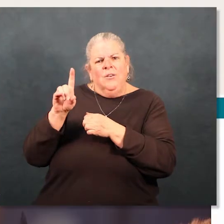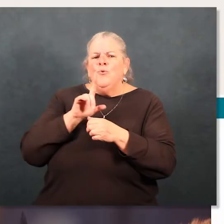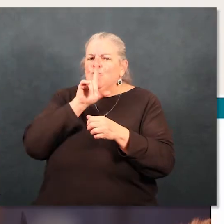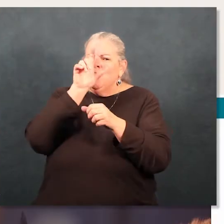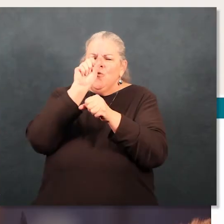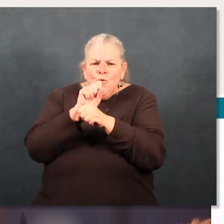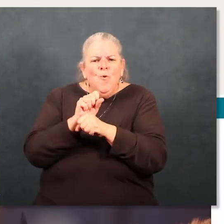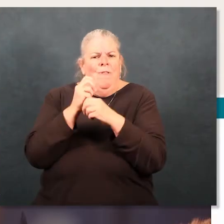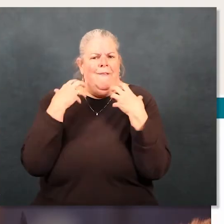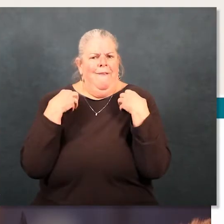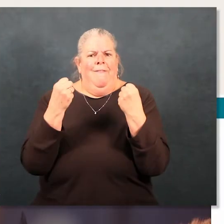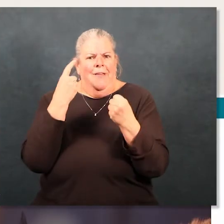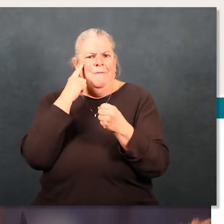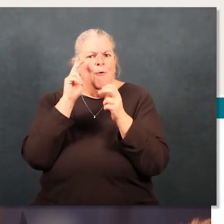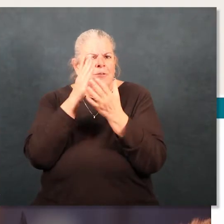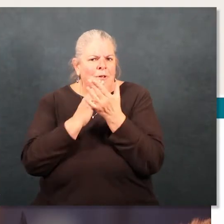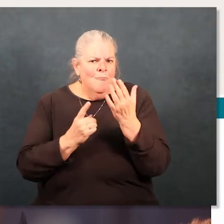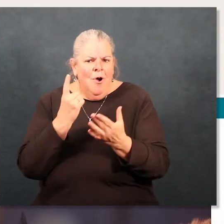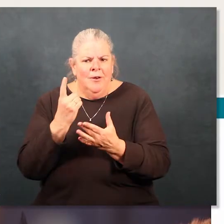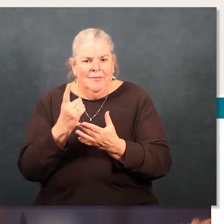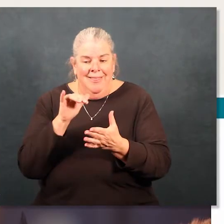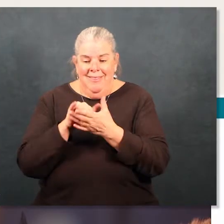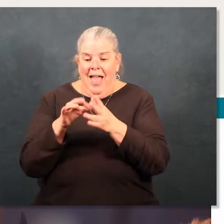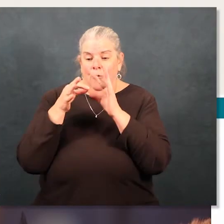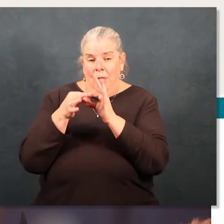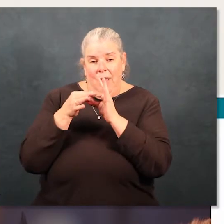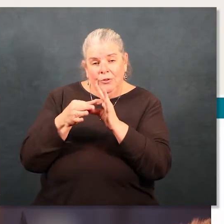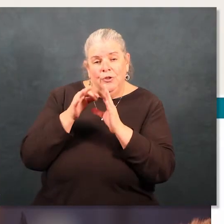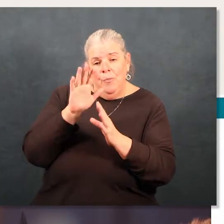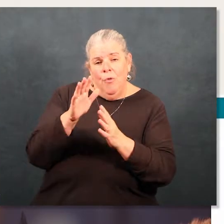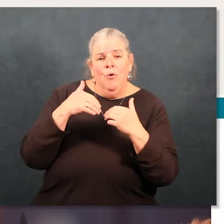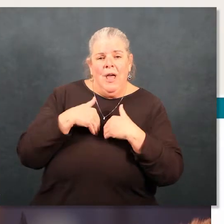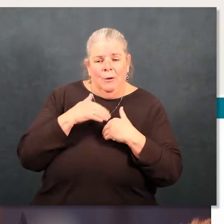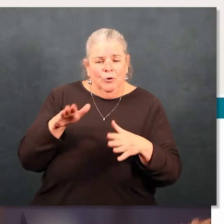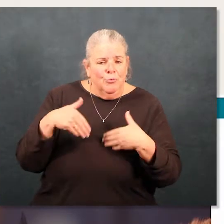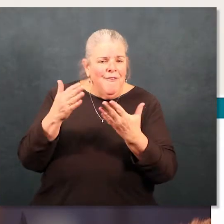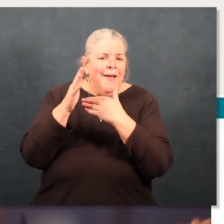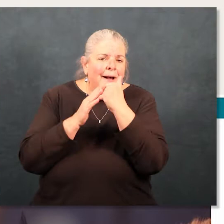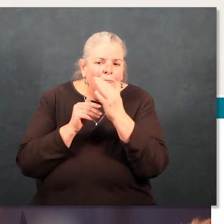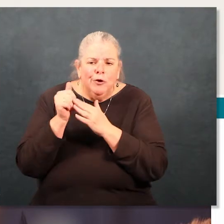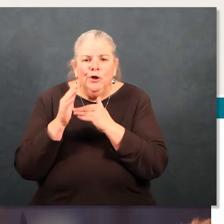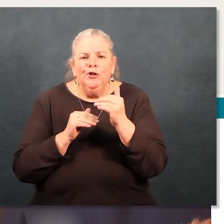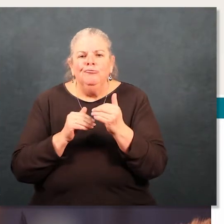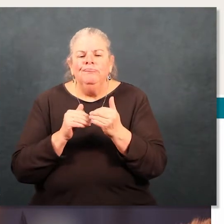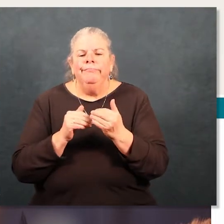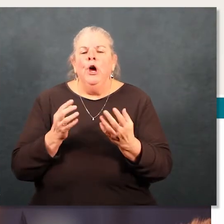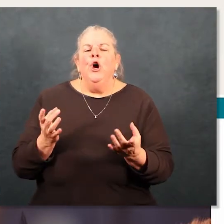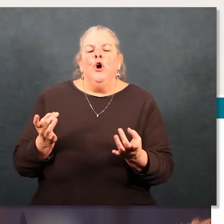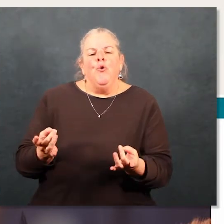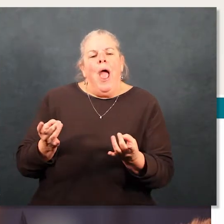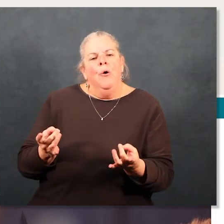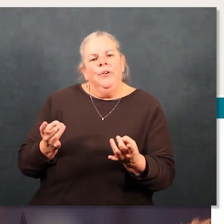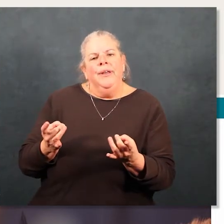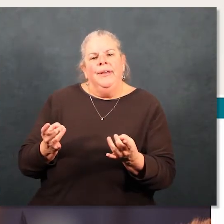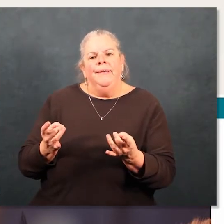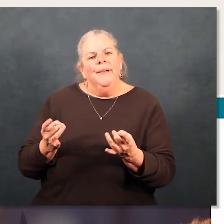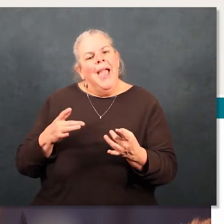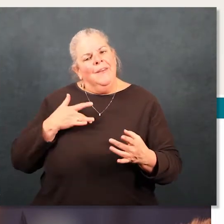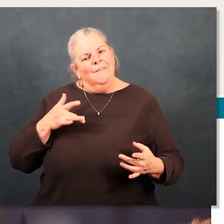And in that relationship, these animals provide comfort and grounding and a sense of safety.